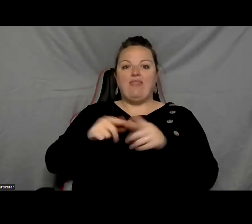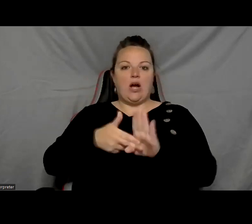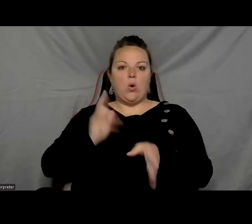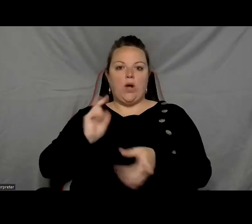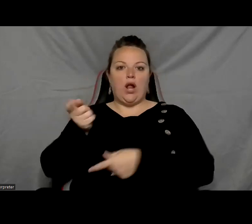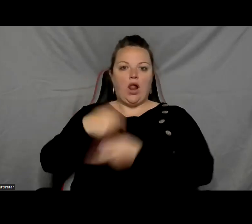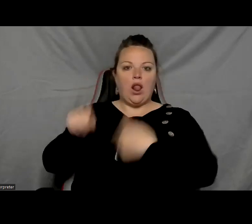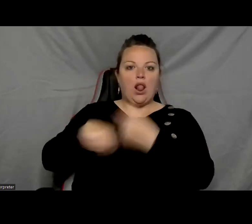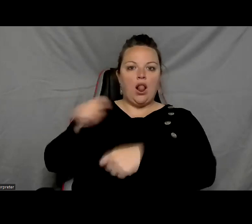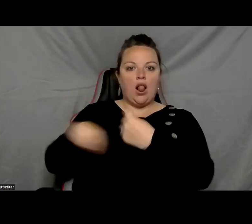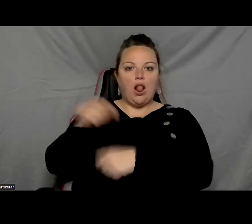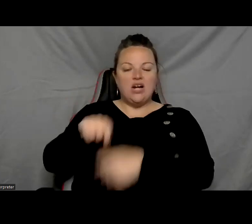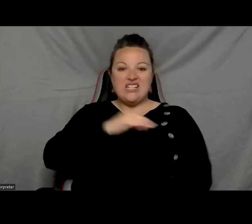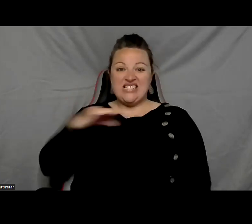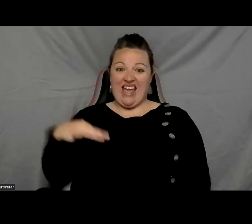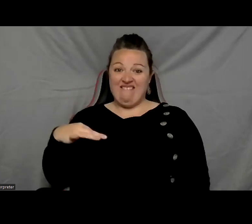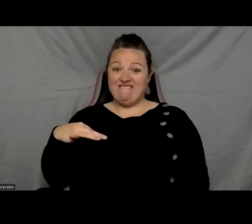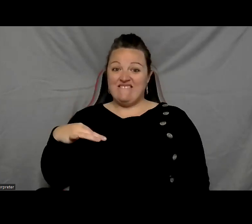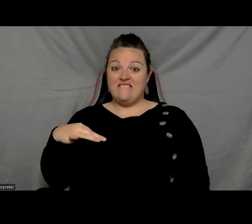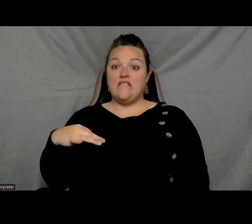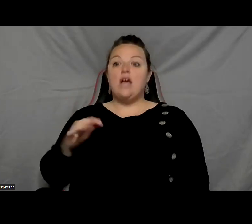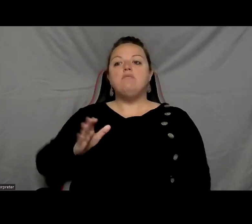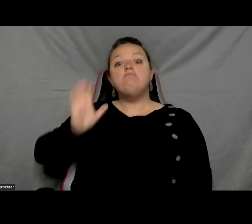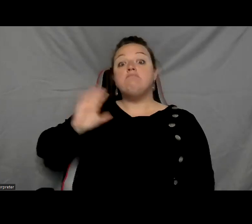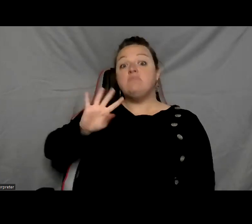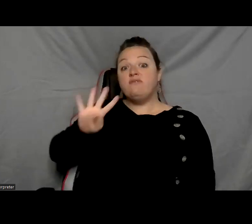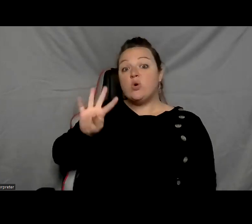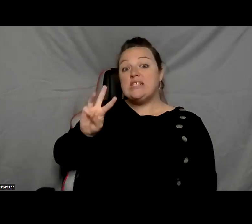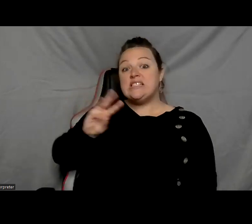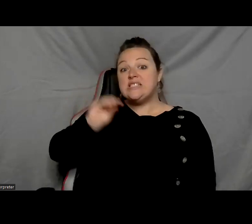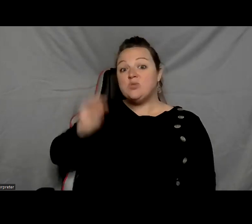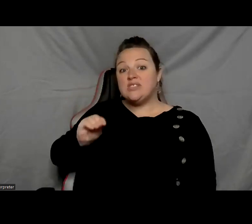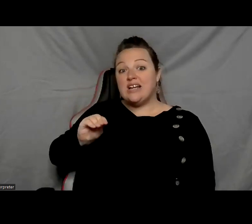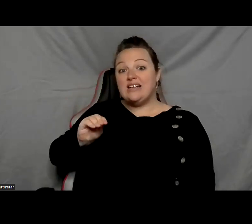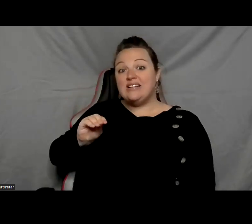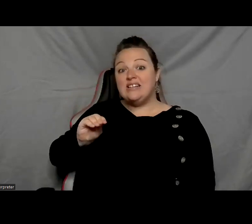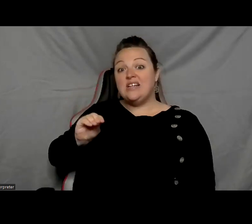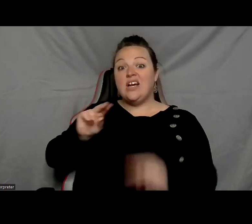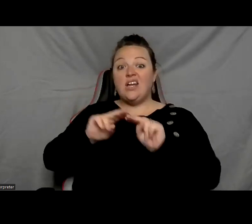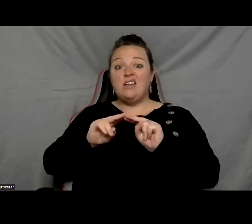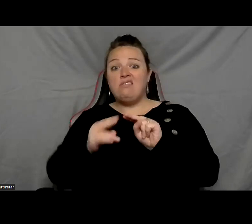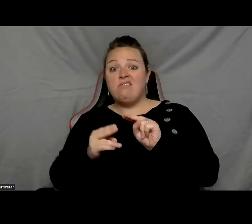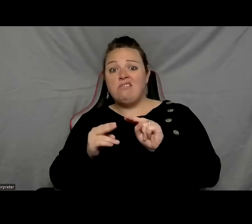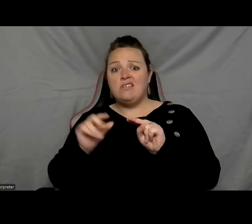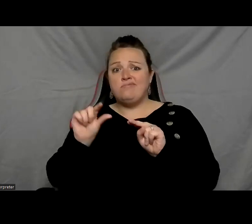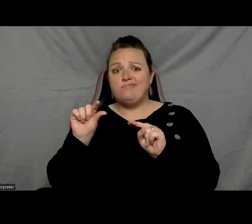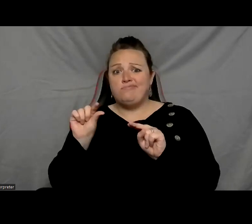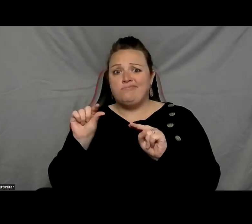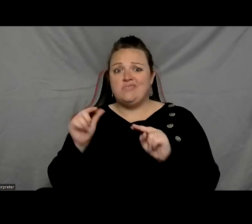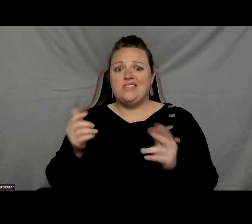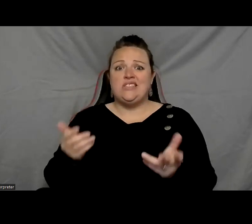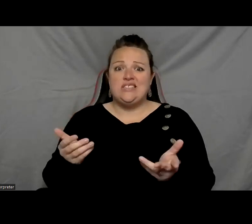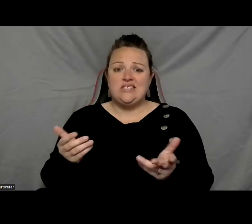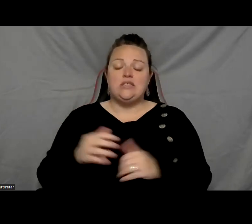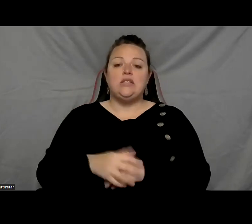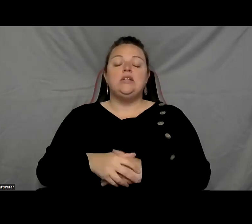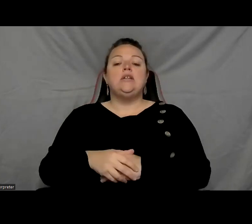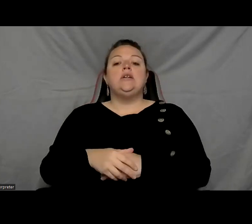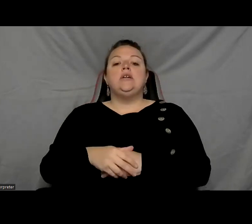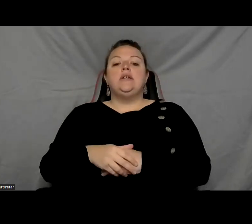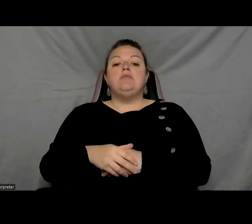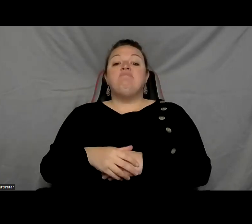And that is just a short drop from a 46% turnover of regular staff. As a matter of fact, developmental